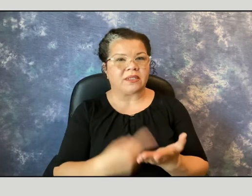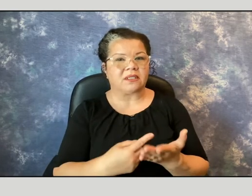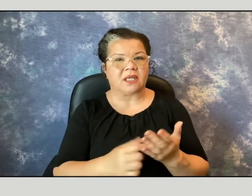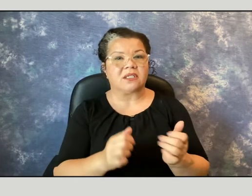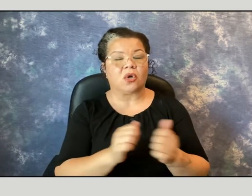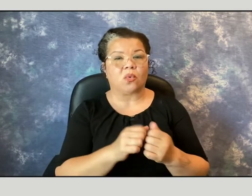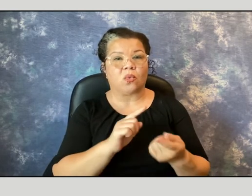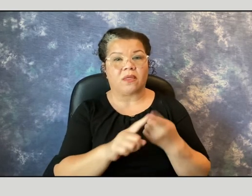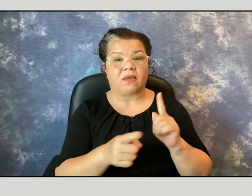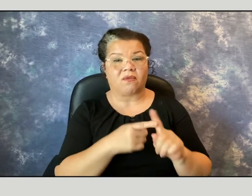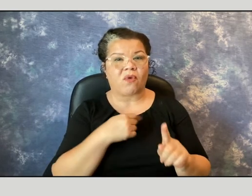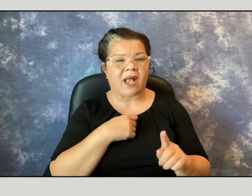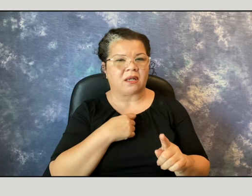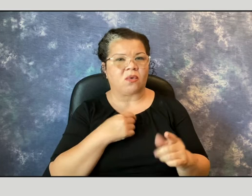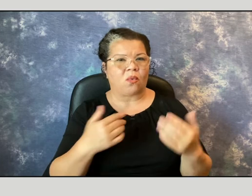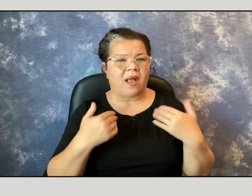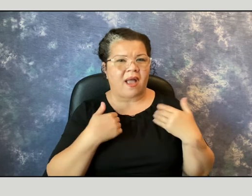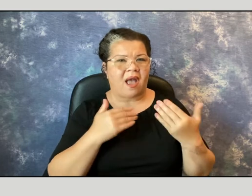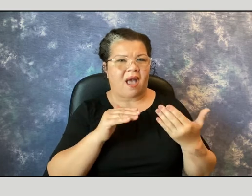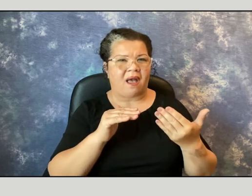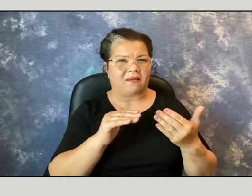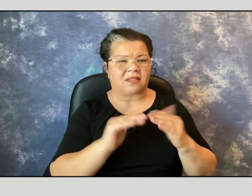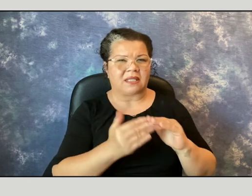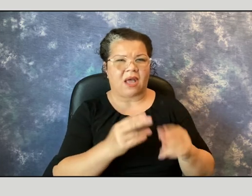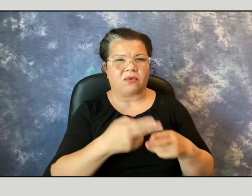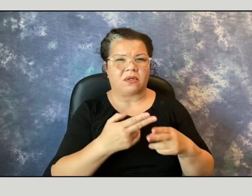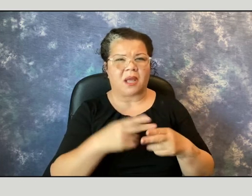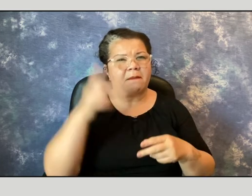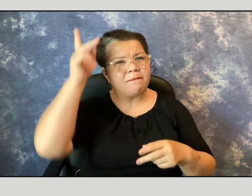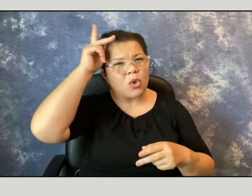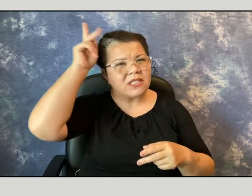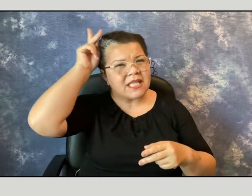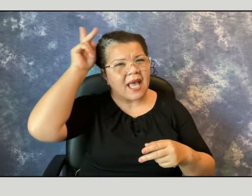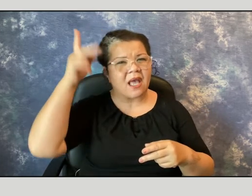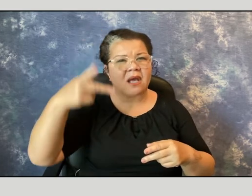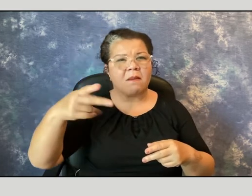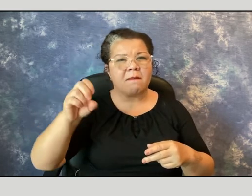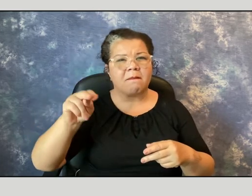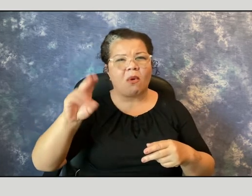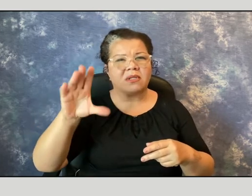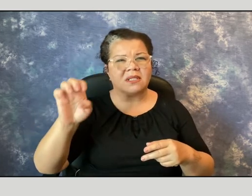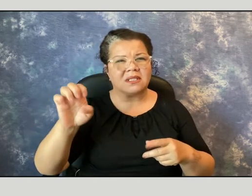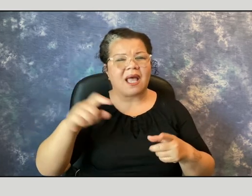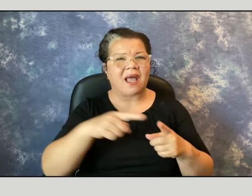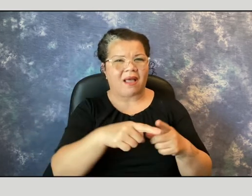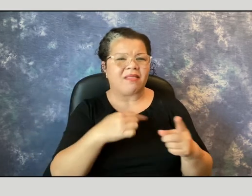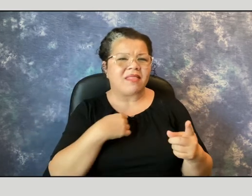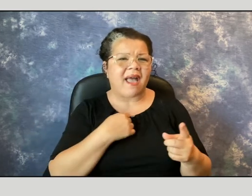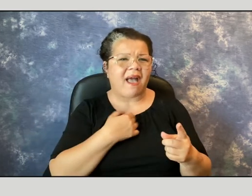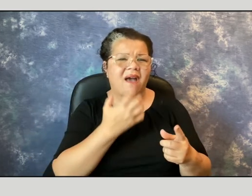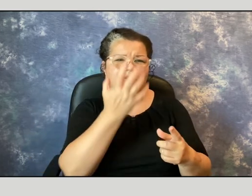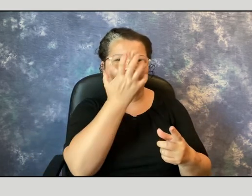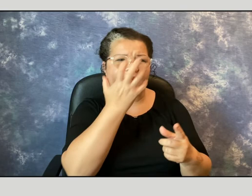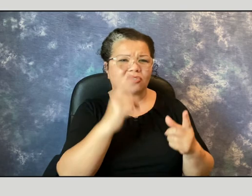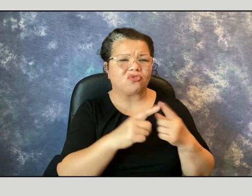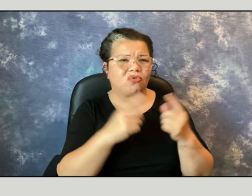'cause Ponce is also a place that have a masquerade, and his expression looked like the one